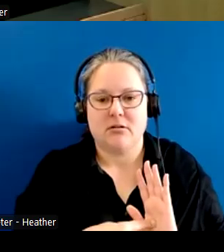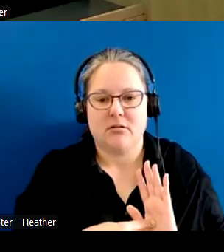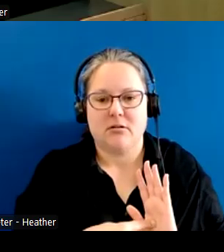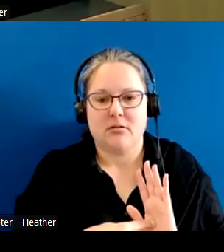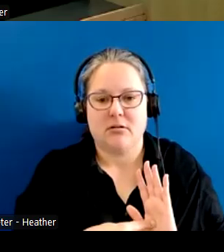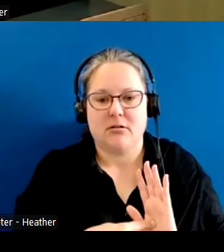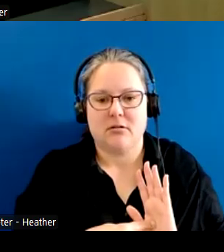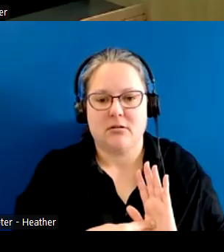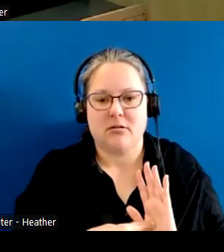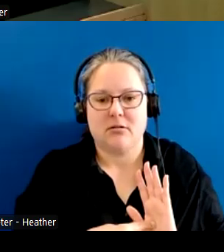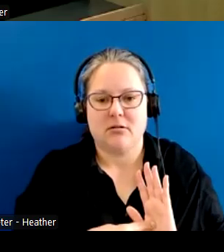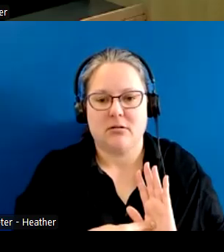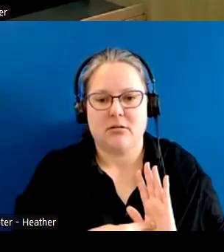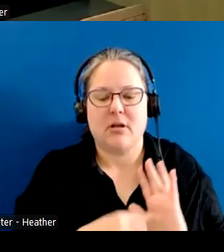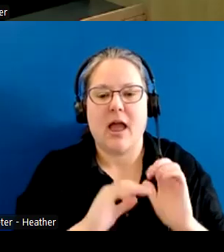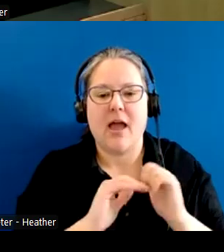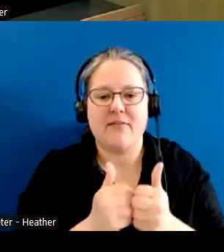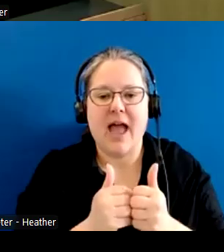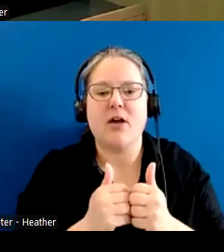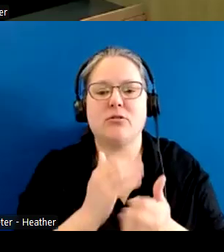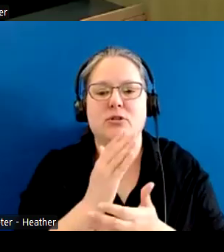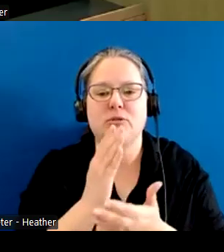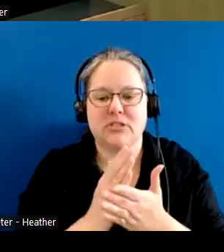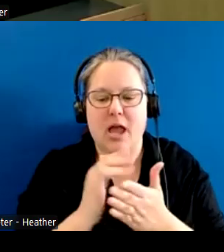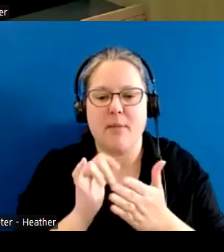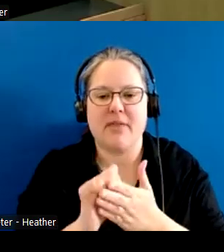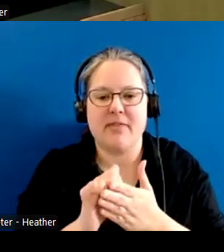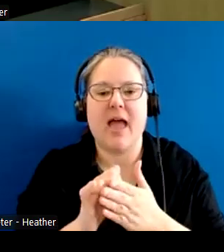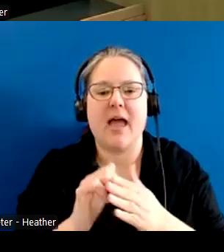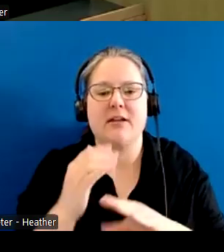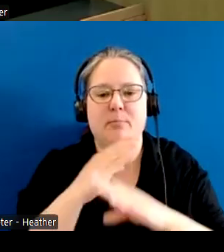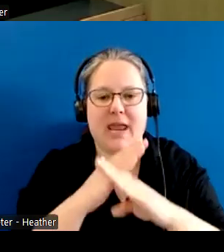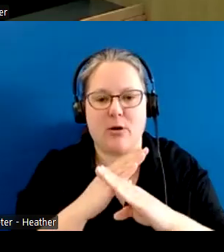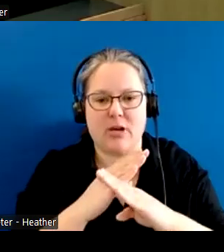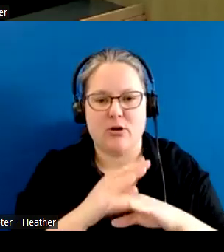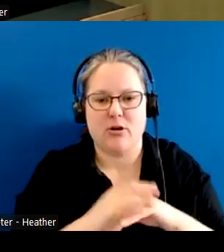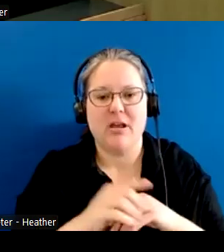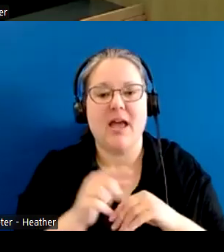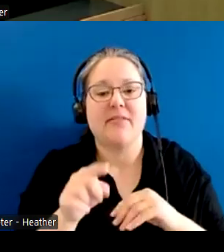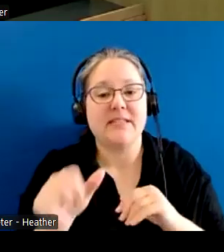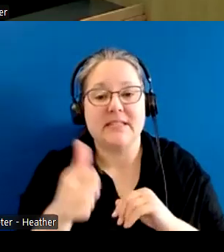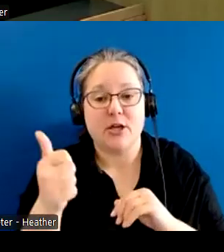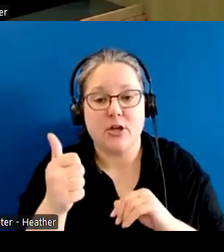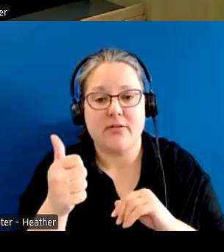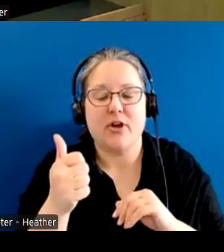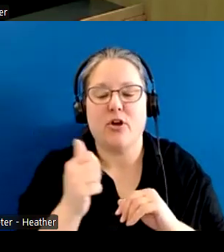um, uh, overcome the algorithmic barrier. Uh and so as for this is another one you know rather